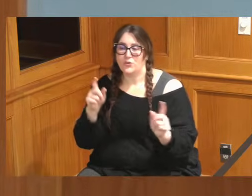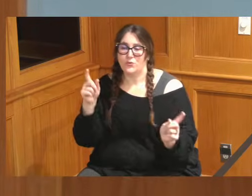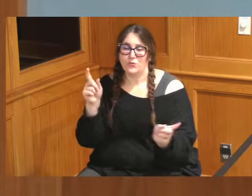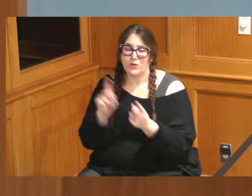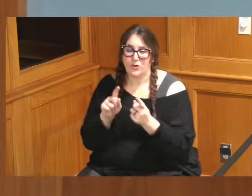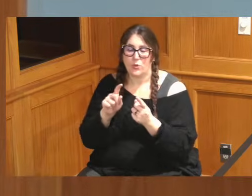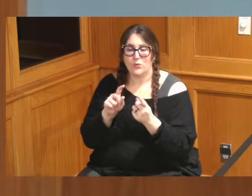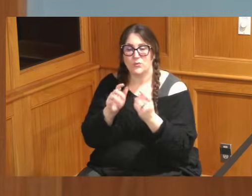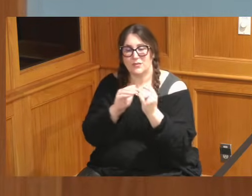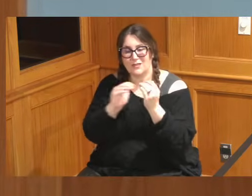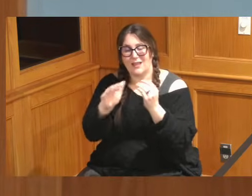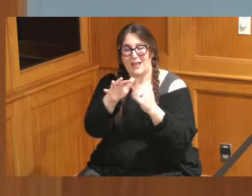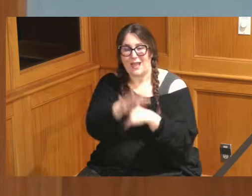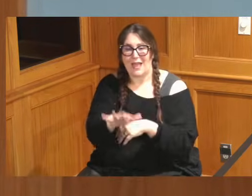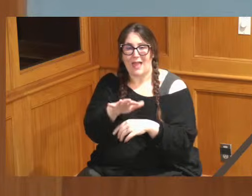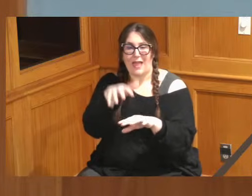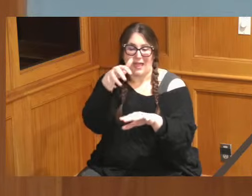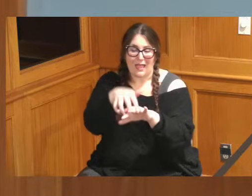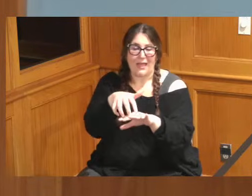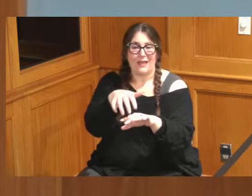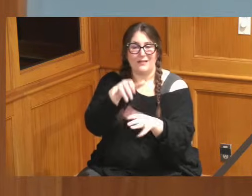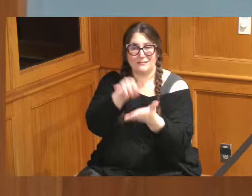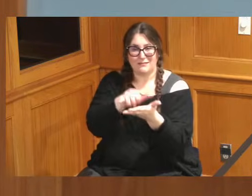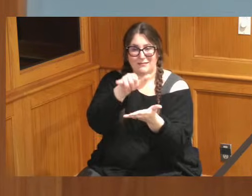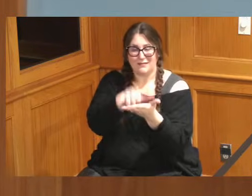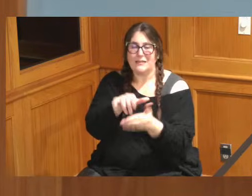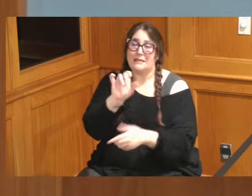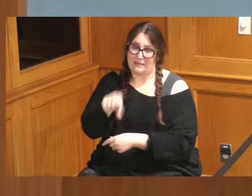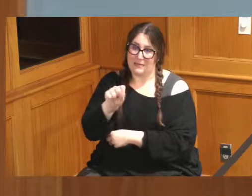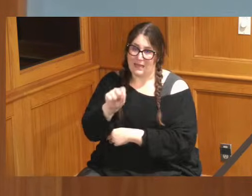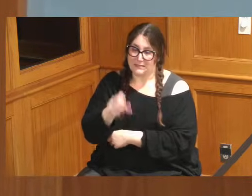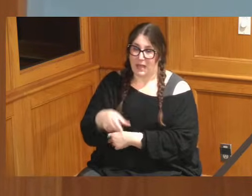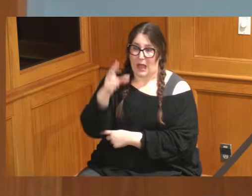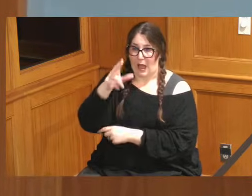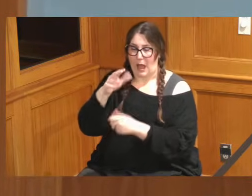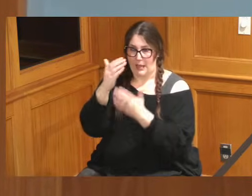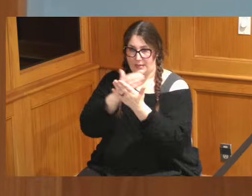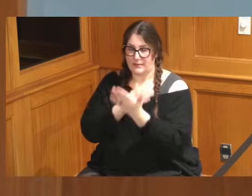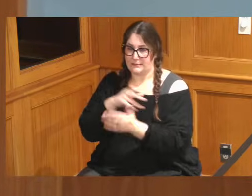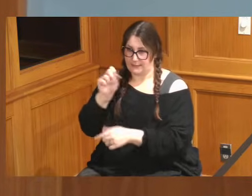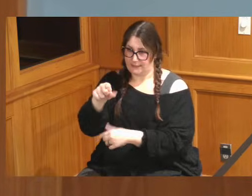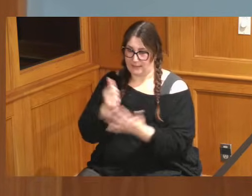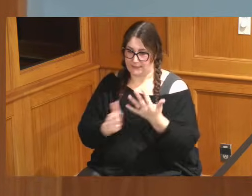area. Yes, you're very right. That would be high on the list in those areas in com in combined